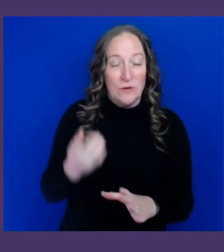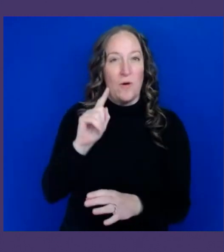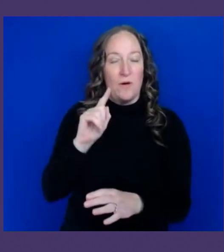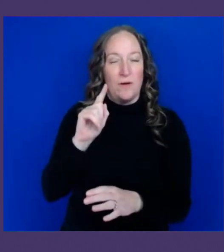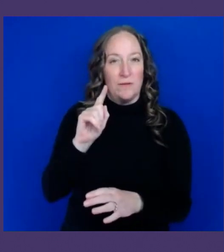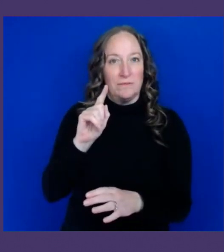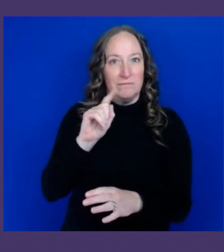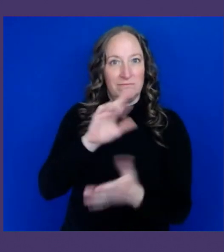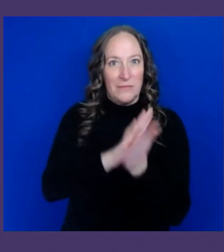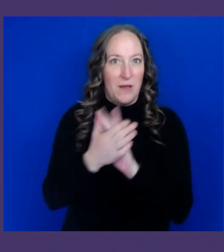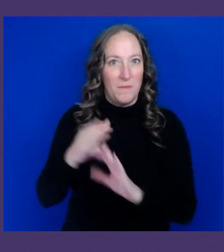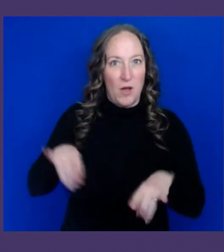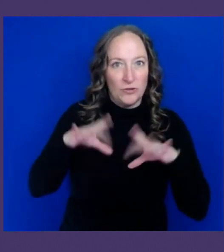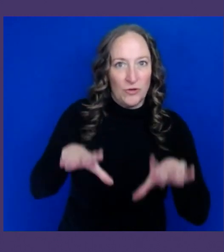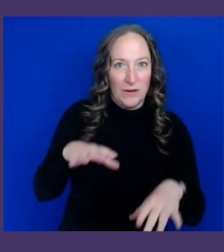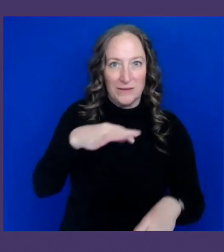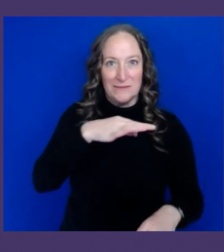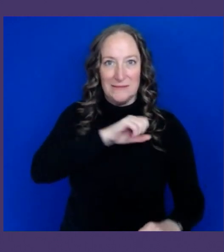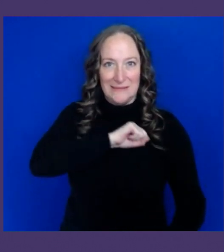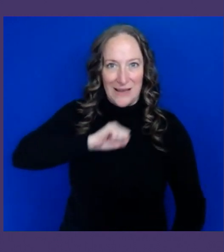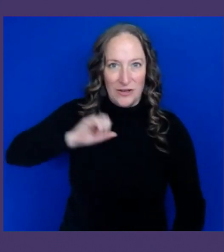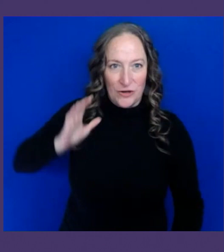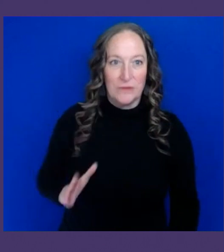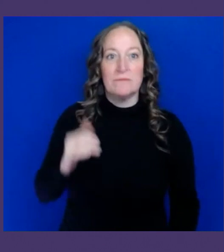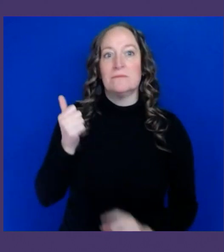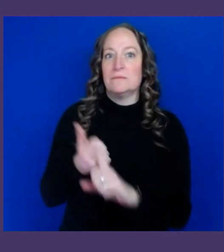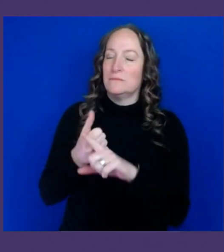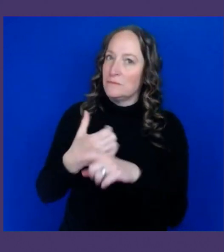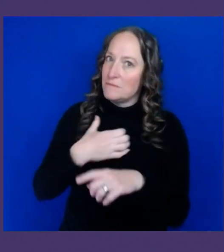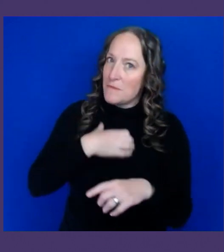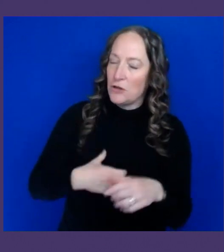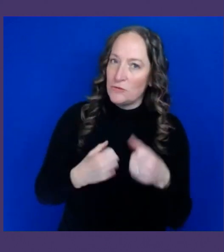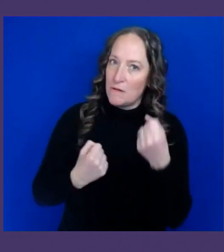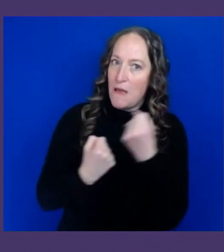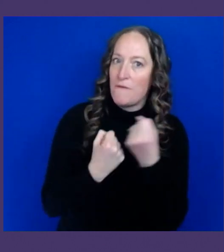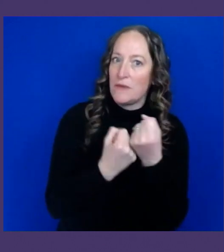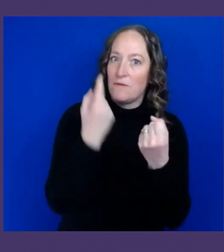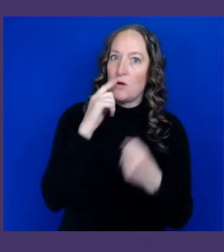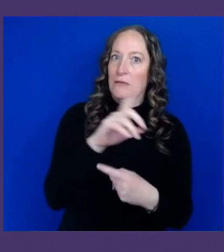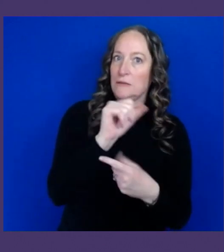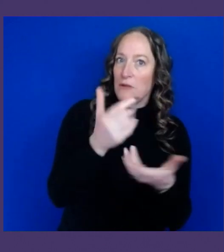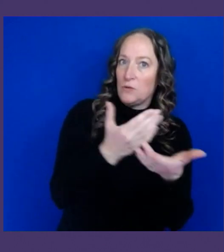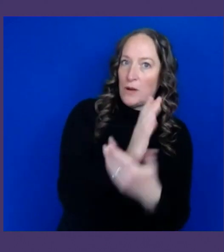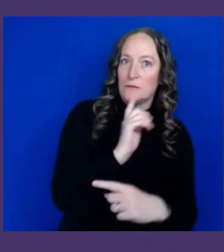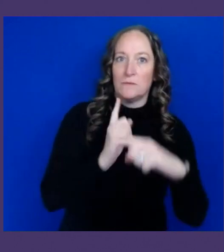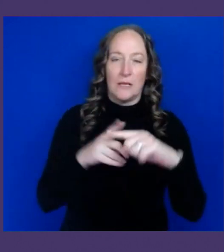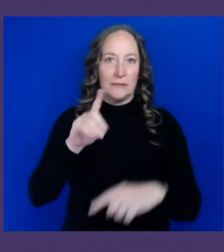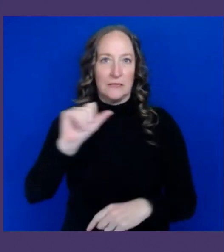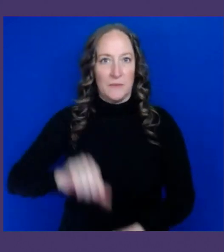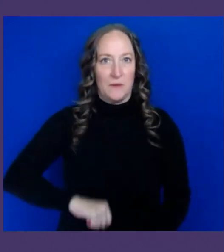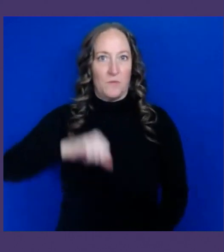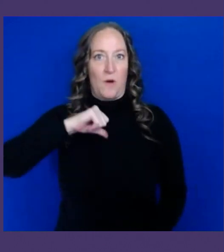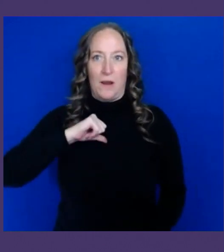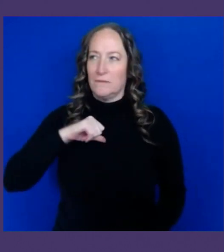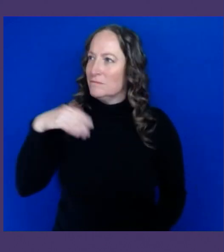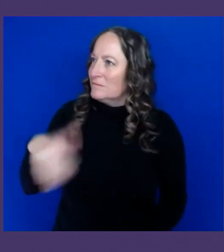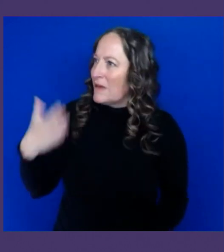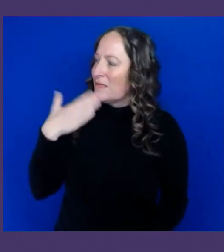not only for disability rights but also for disability pride. Jordan, thank you so much for joining us and welcome to Ability Summit.